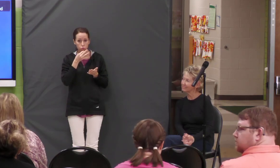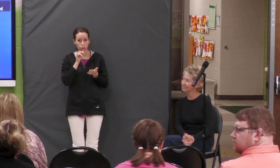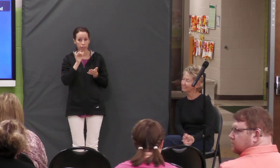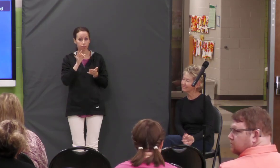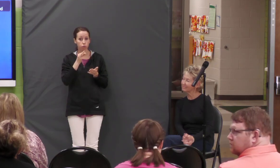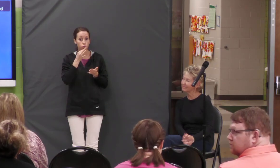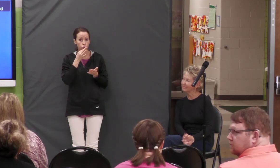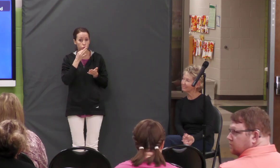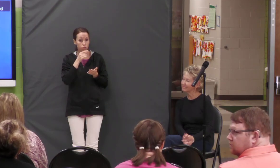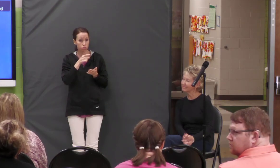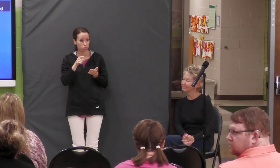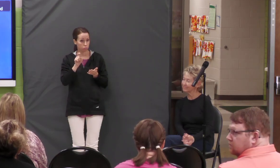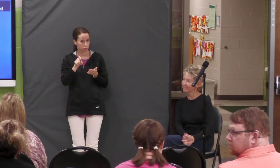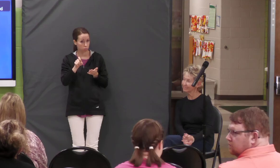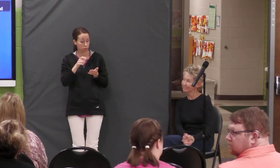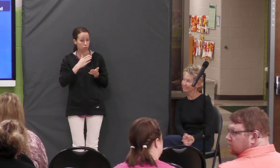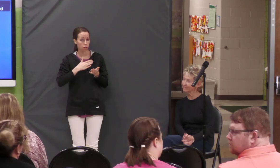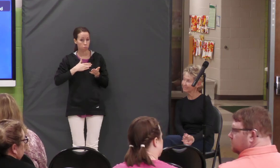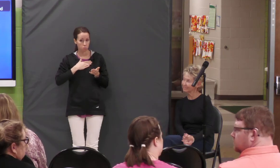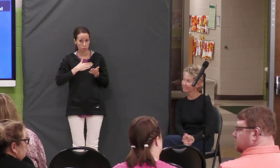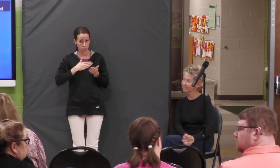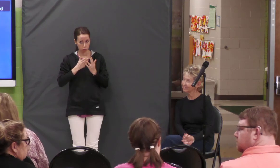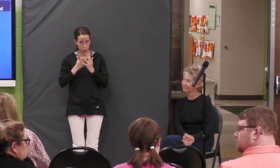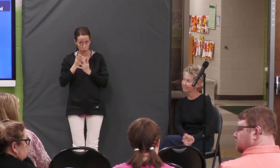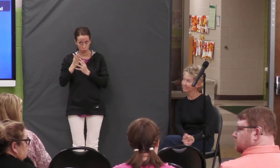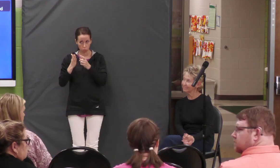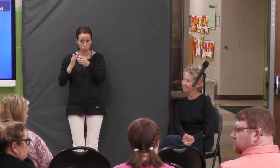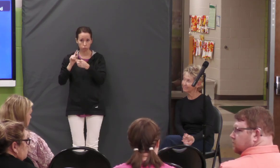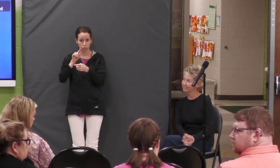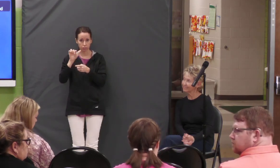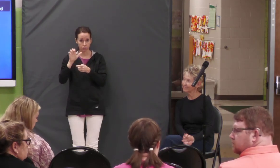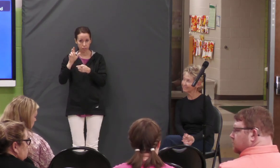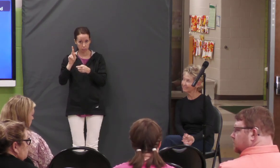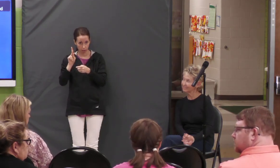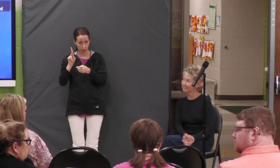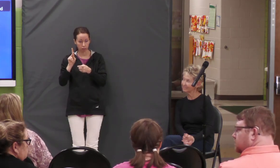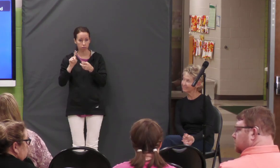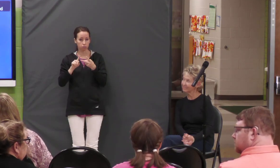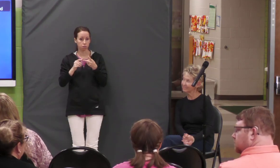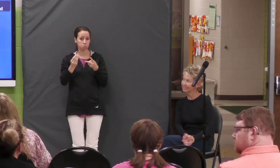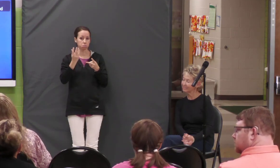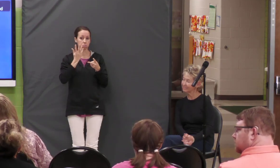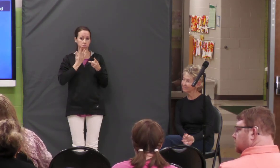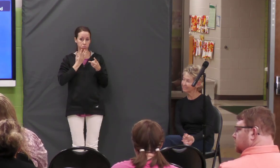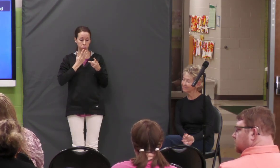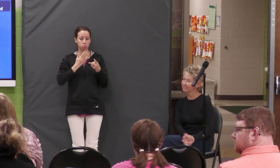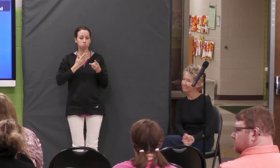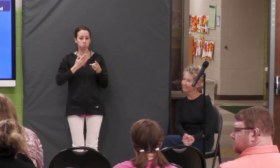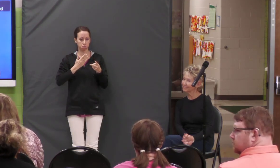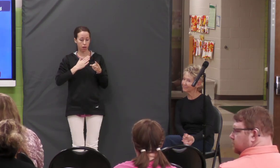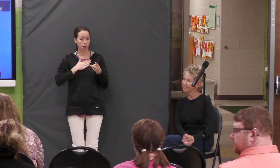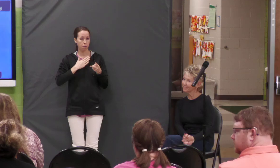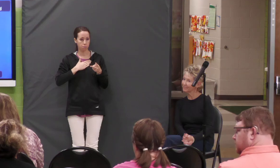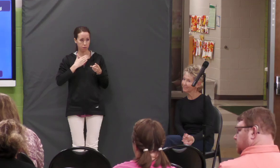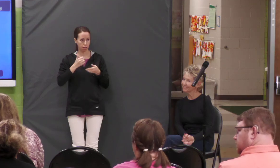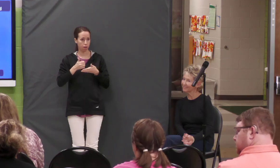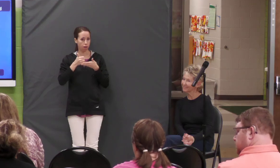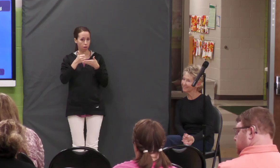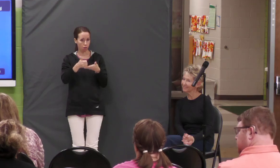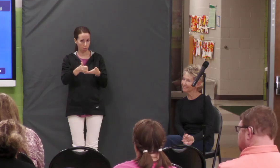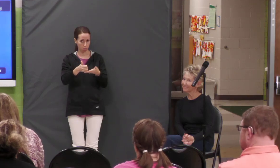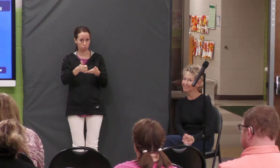please uh probably go through Zach let myself know would be glad to uh do we again to uh take care